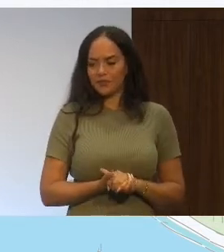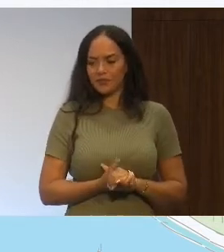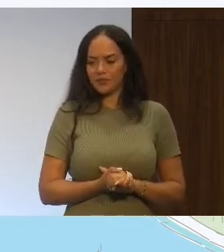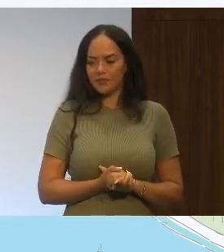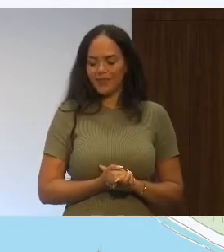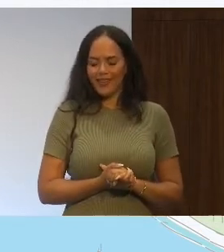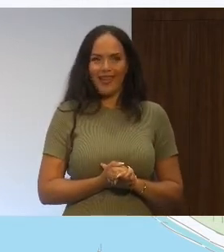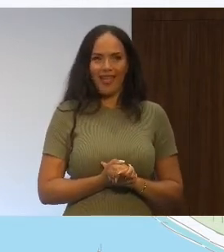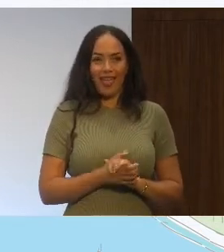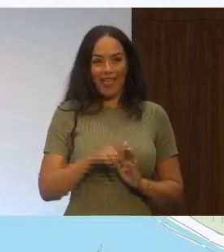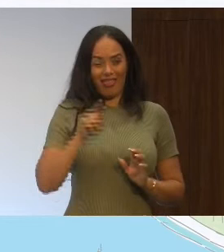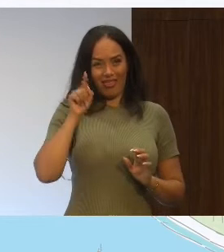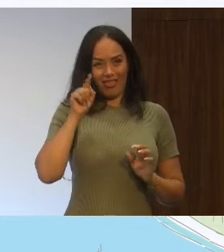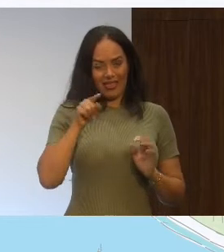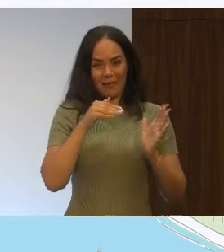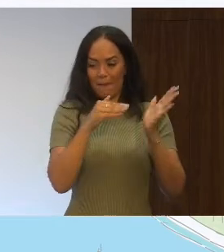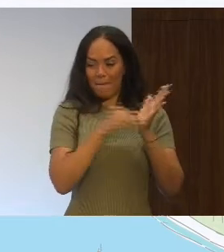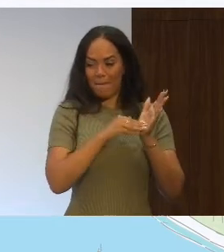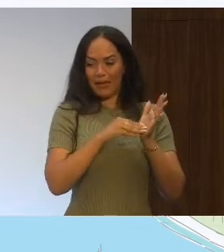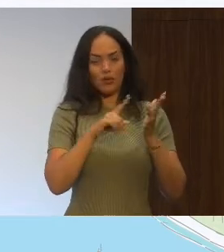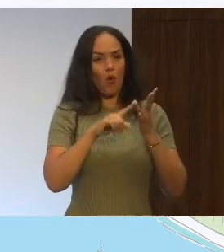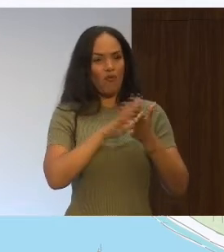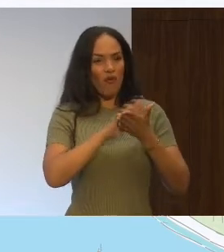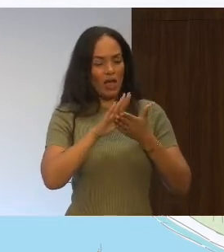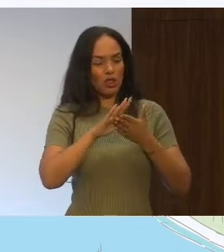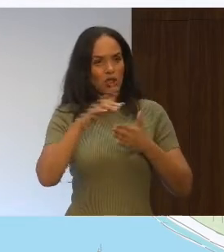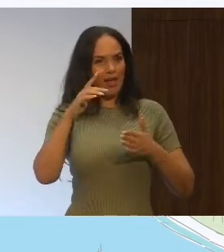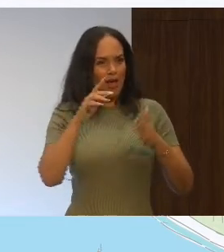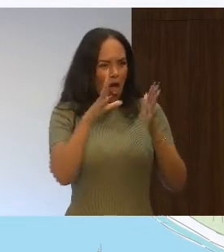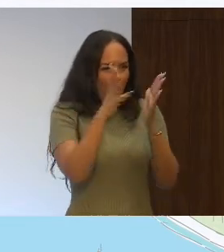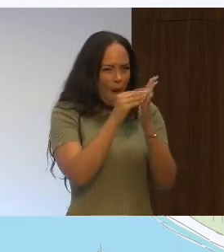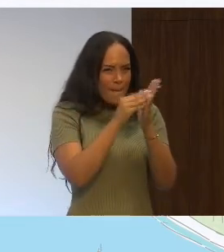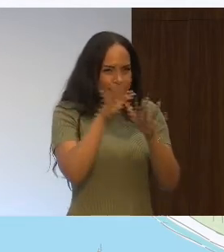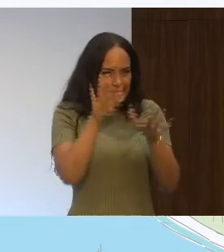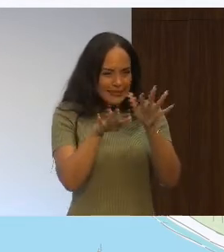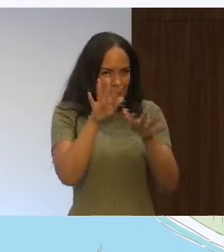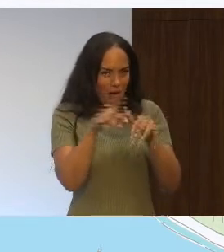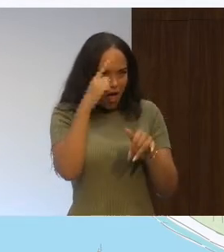In the case of migraine, people like medication overuse headache, get more migraine like headaches and